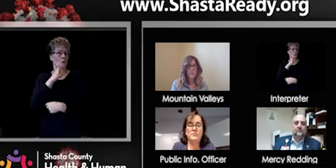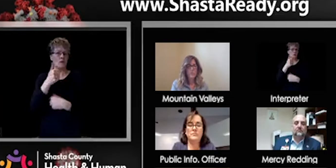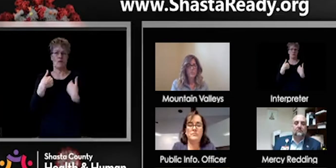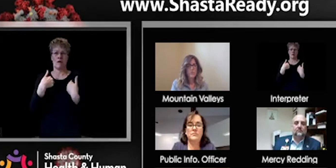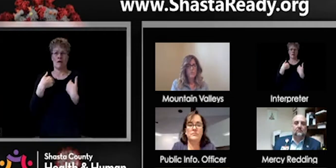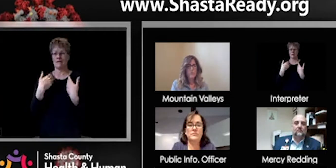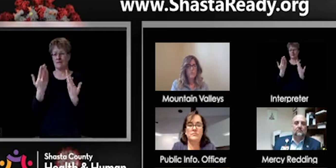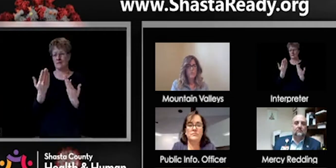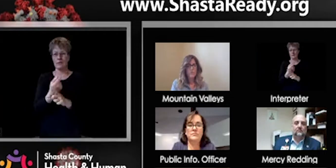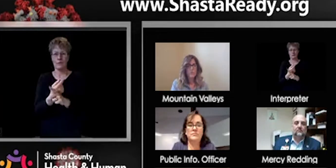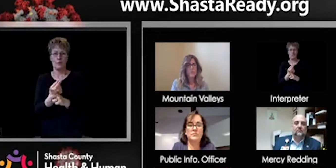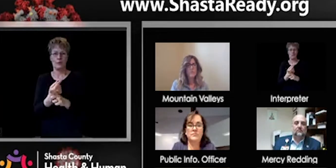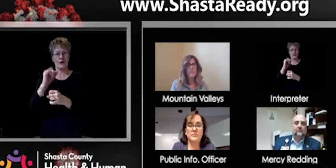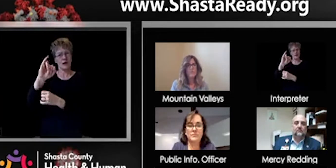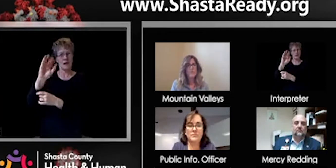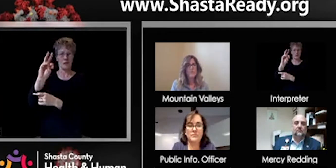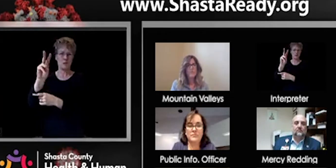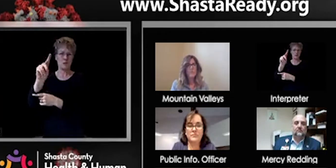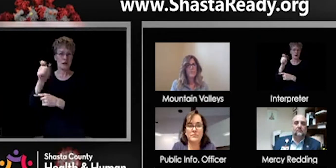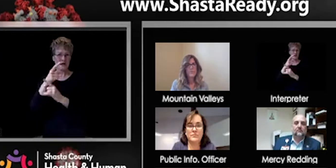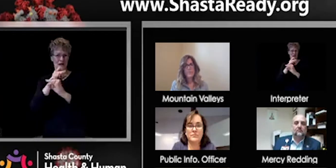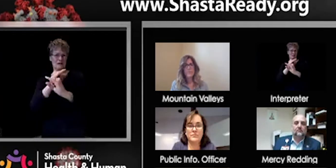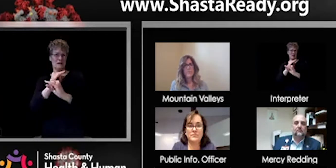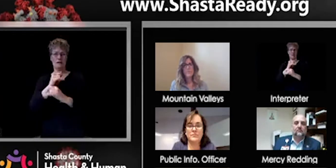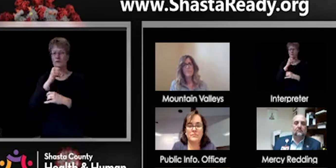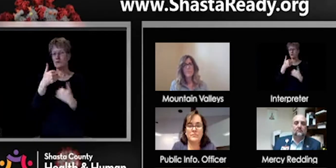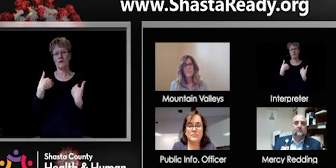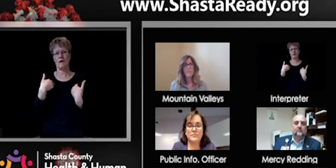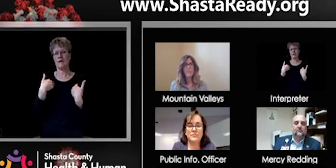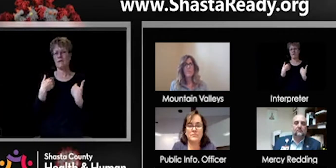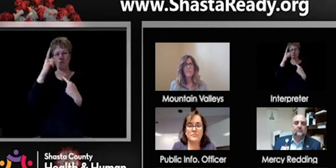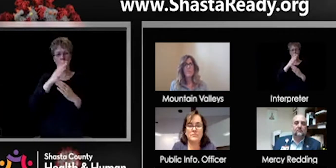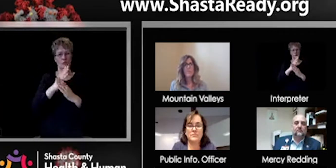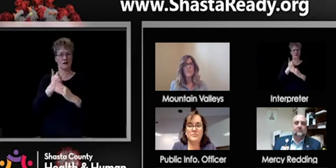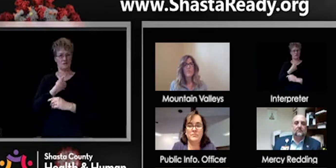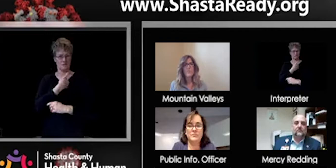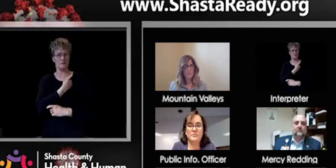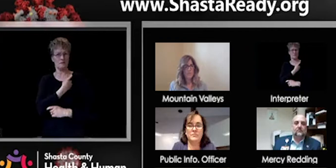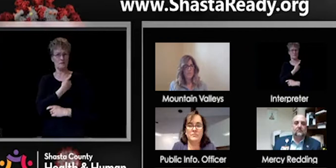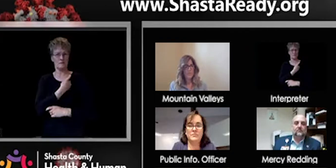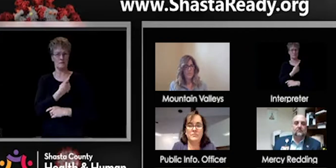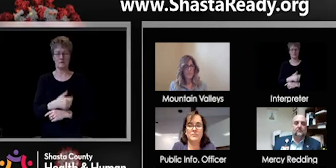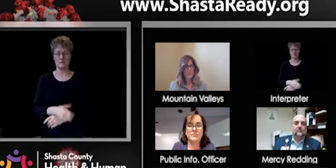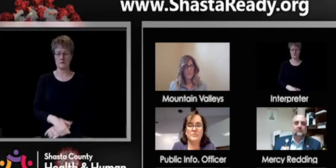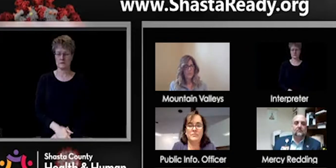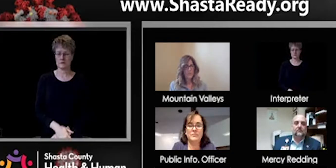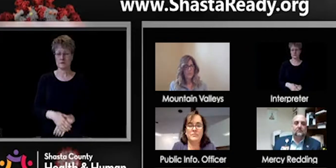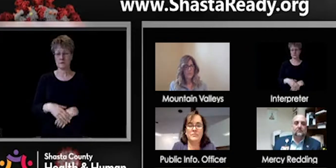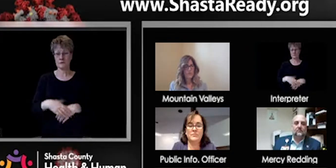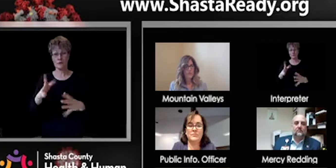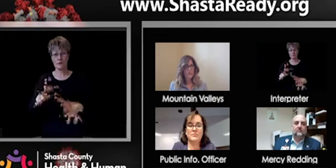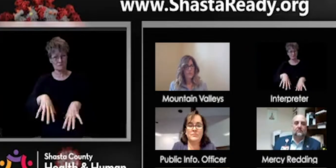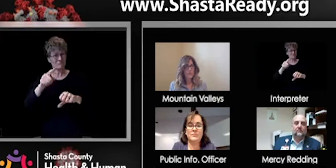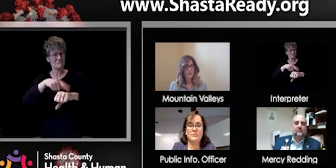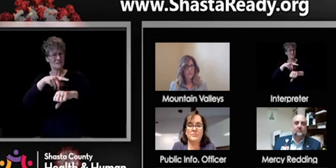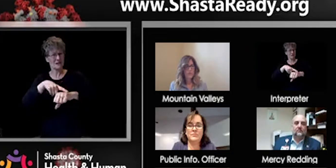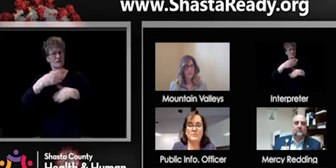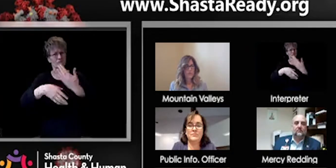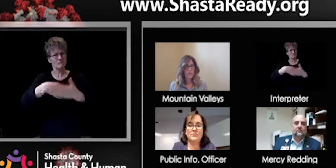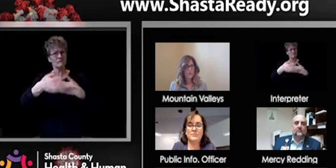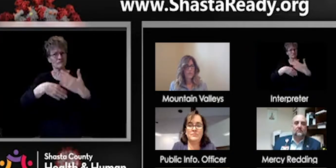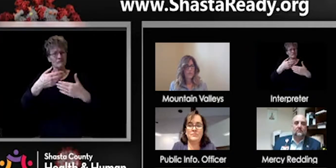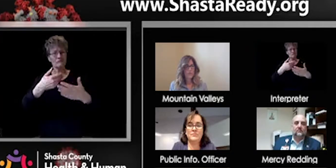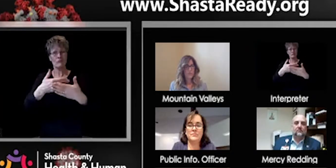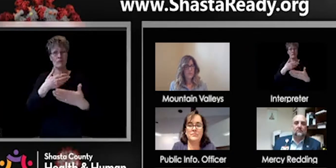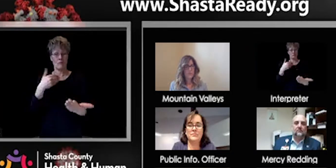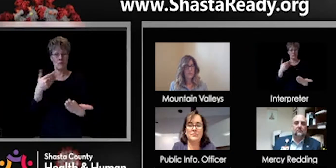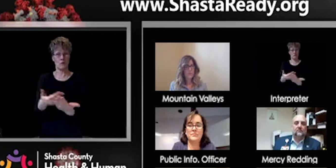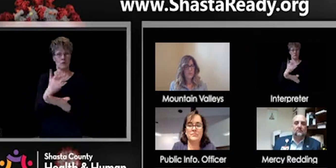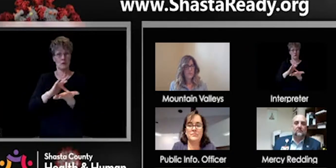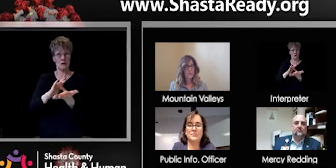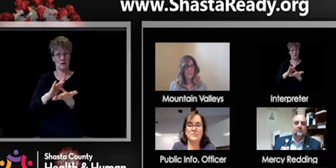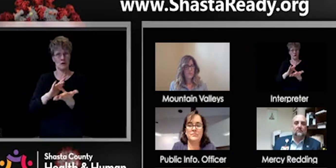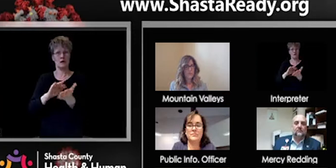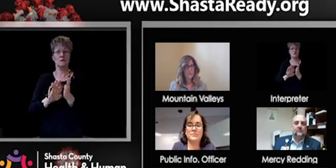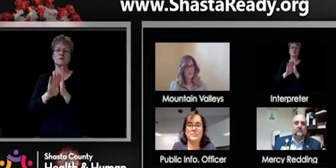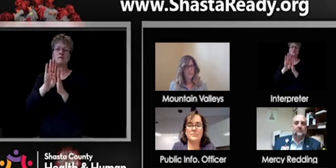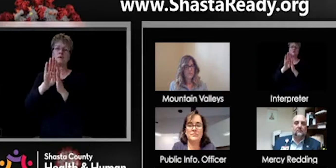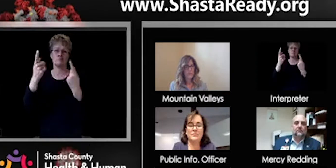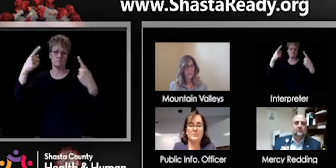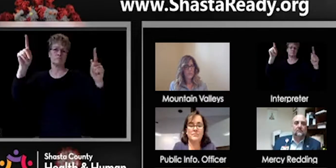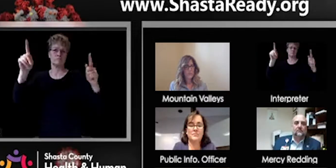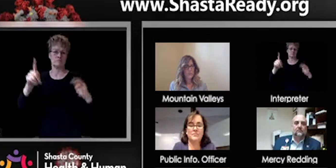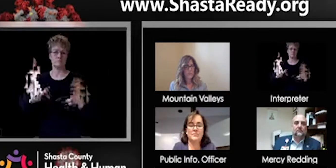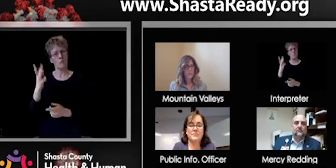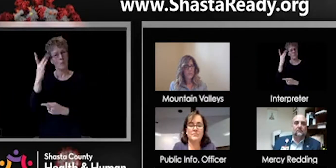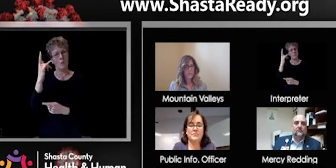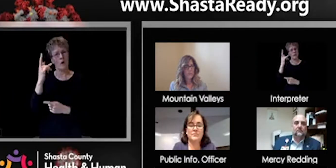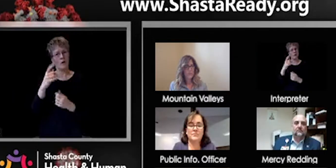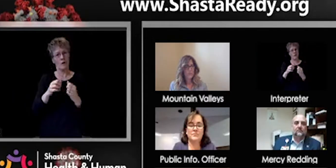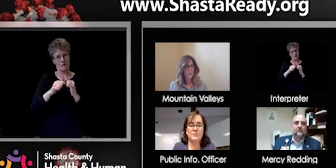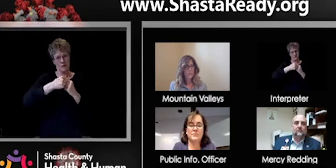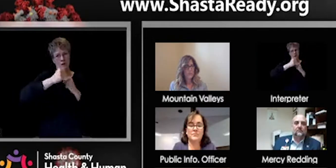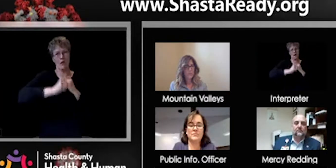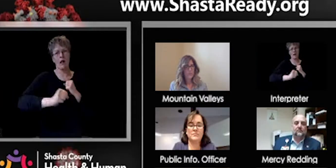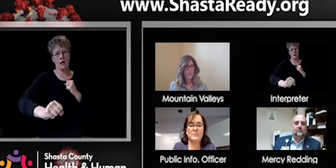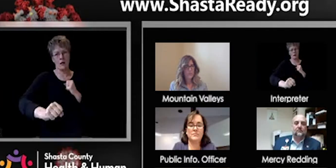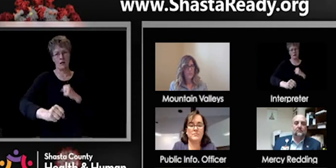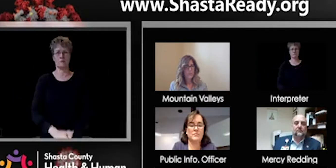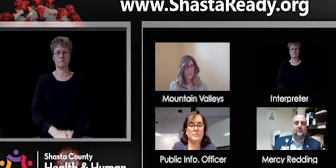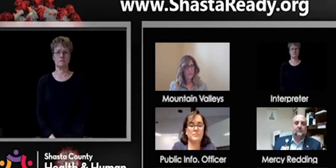going to take that long to develop those new medications, so that’s why that timeframe.